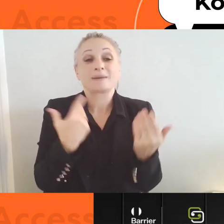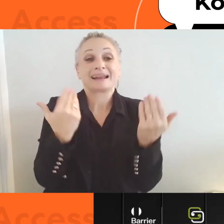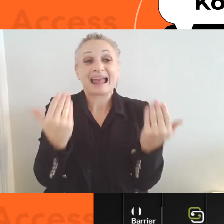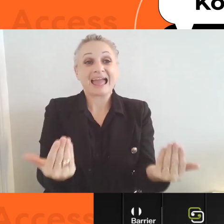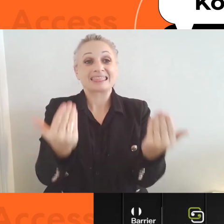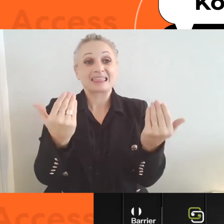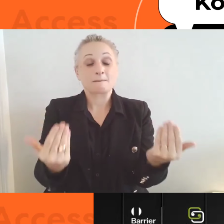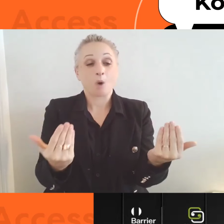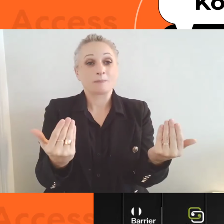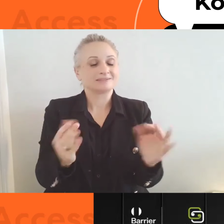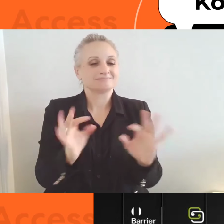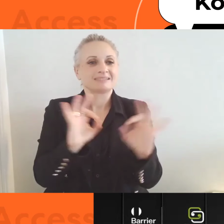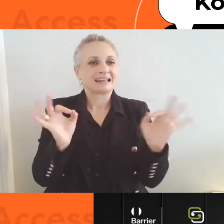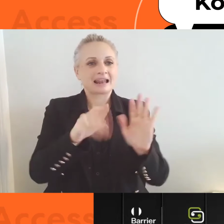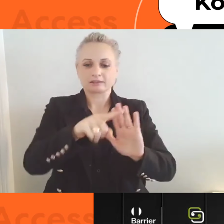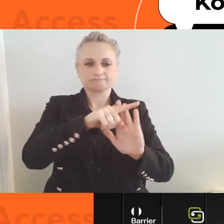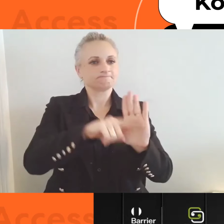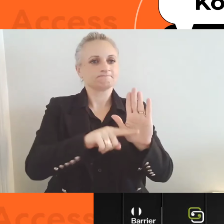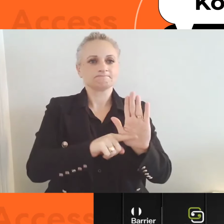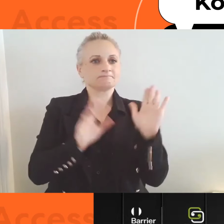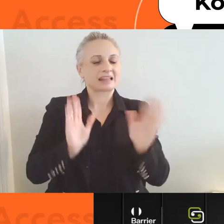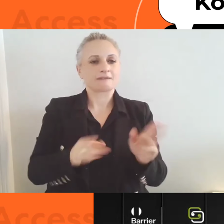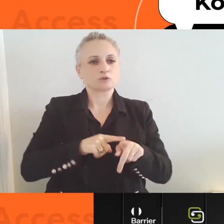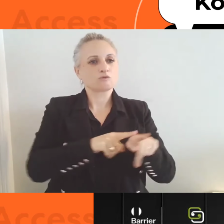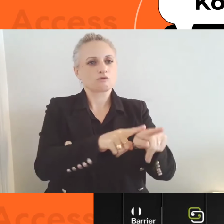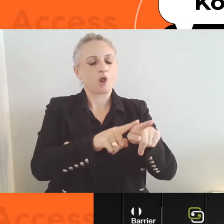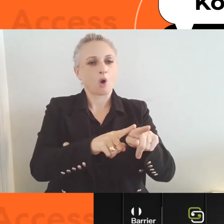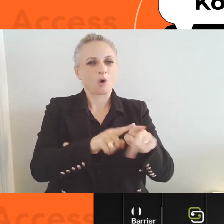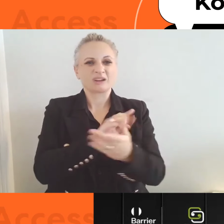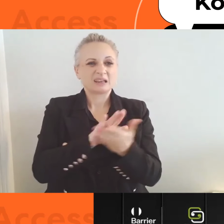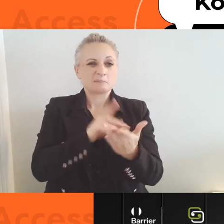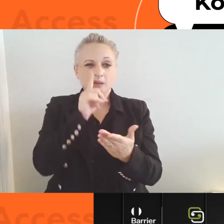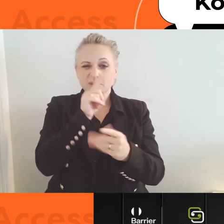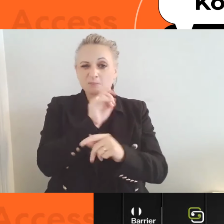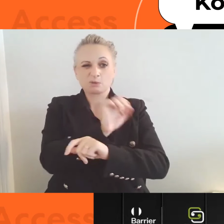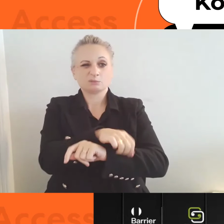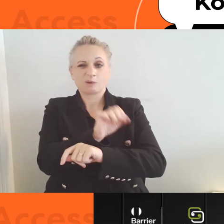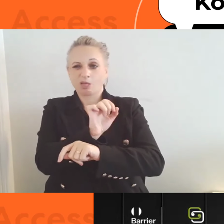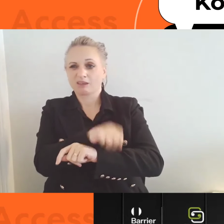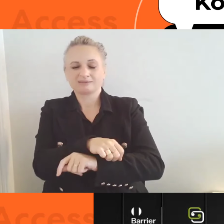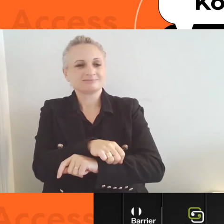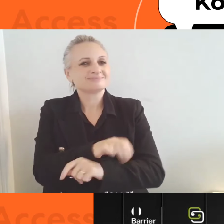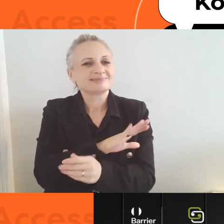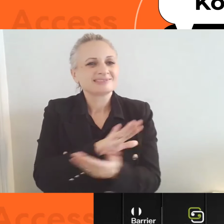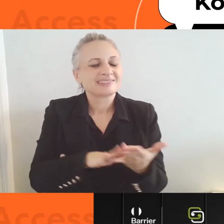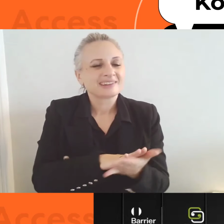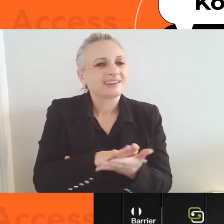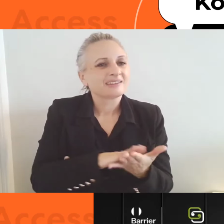no requirement, there is no impetus to move equity or equitable access